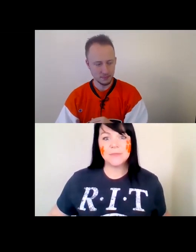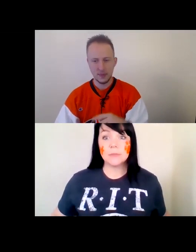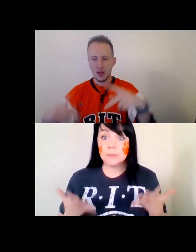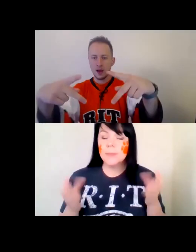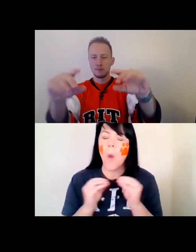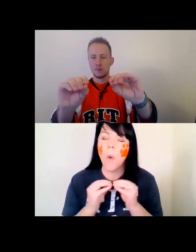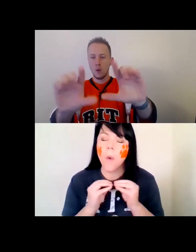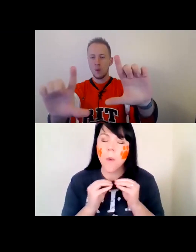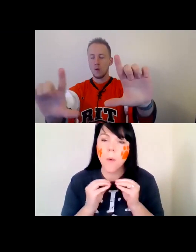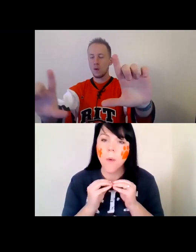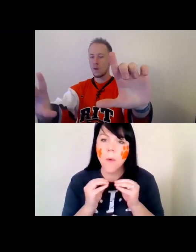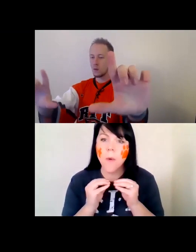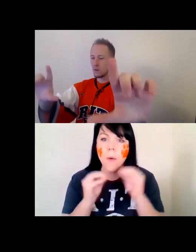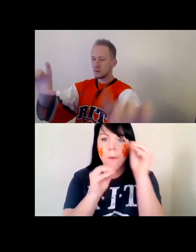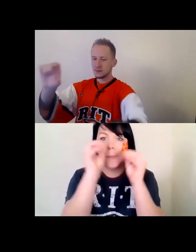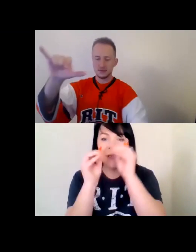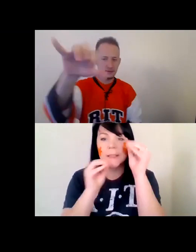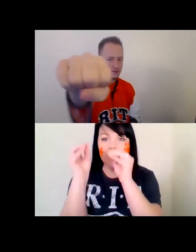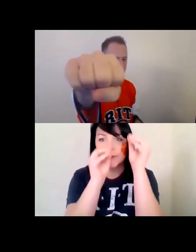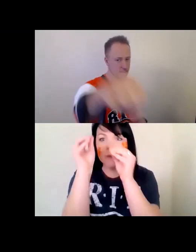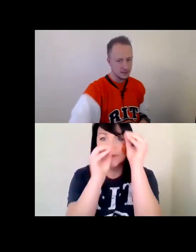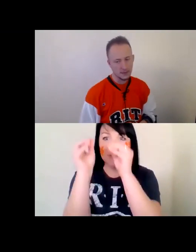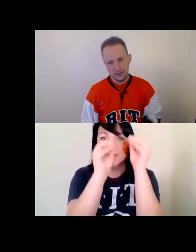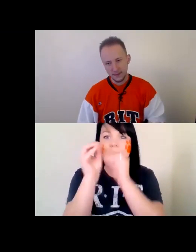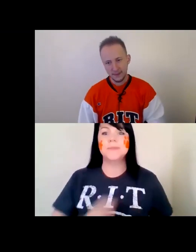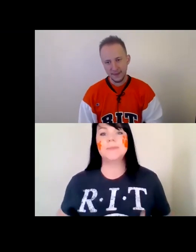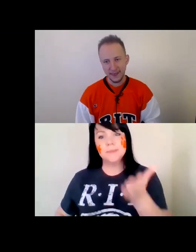Michelle: More opinions! Matt: A poll!